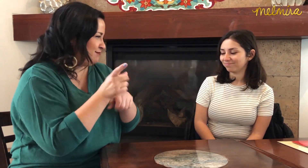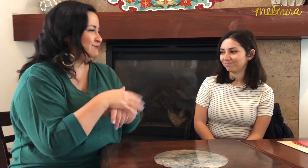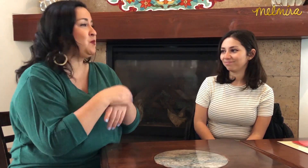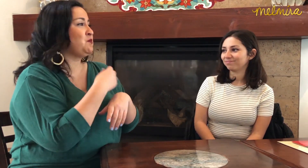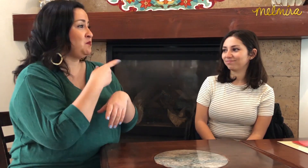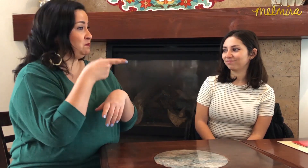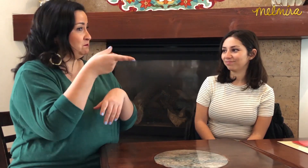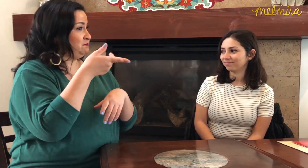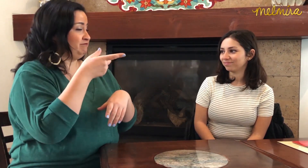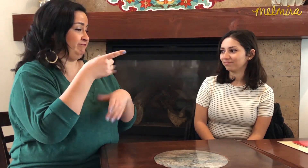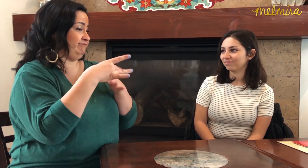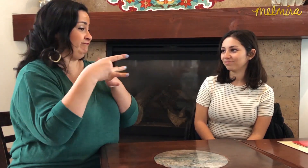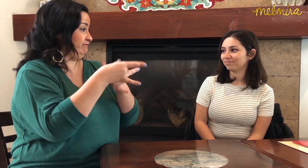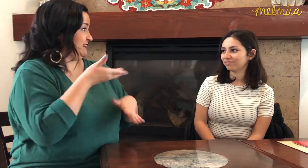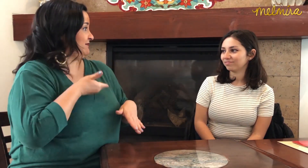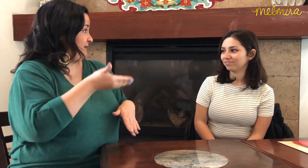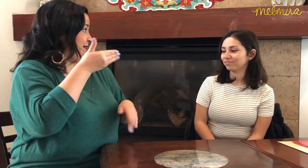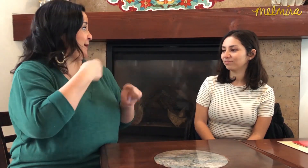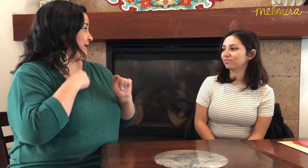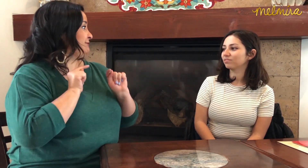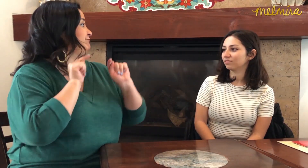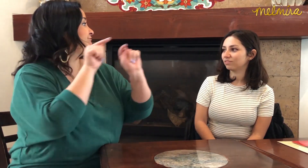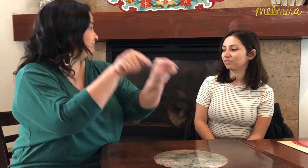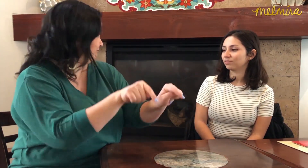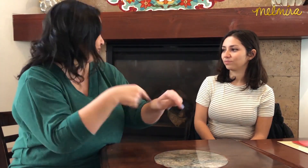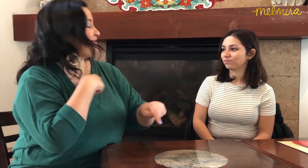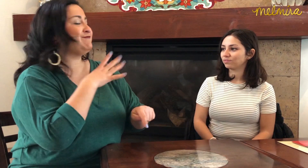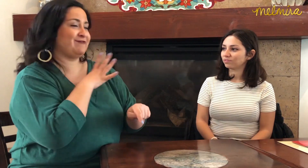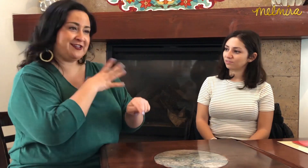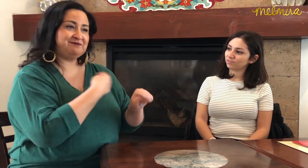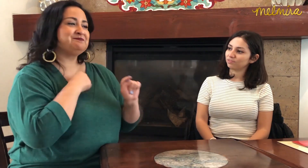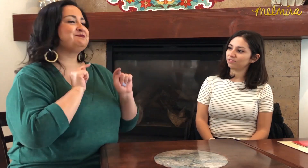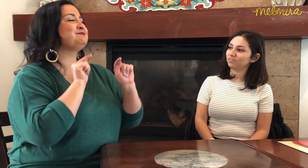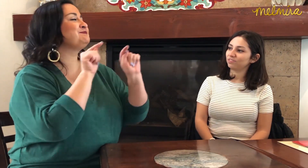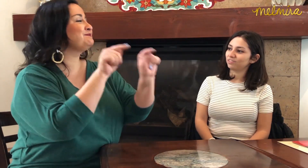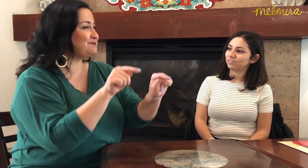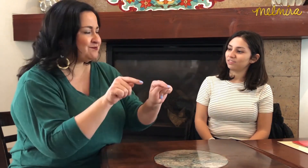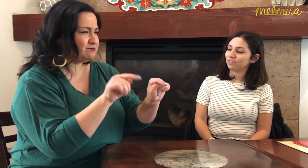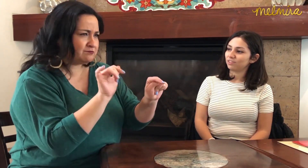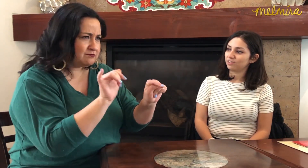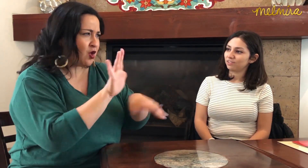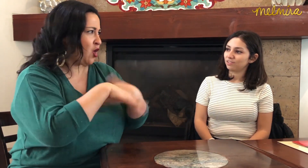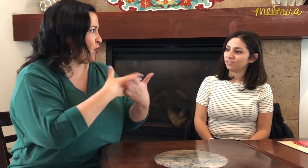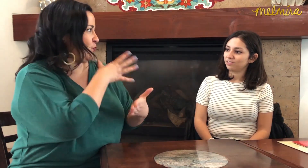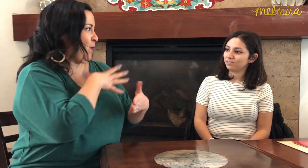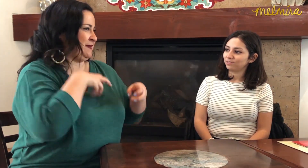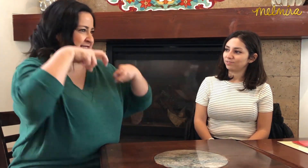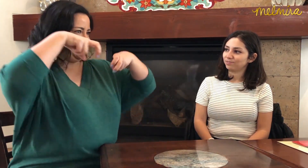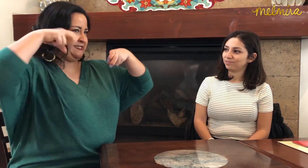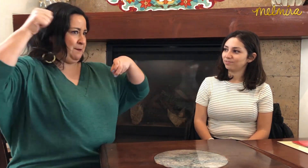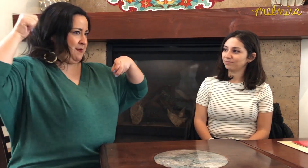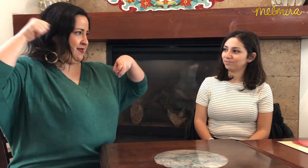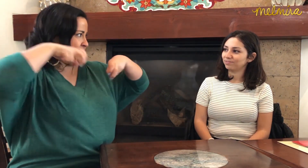playing baseball, etc. One man, a leader, invited me to a baseball game so I went and I noticed that all the women sitting in